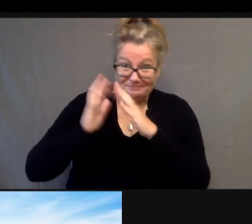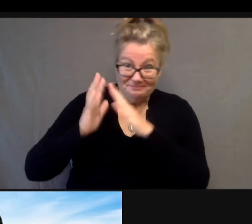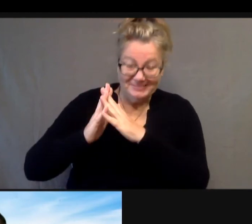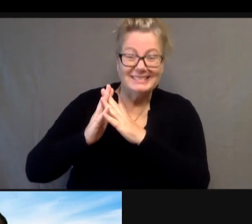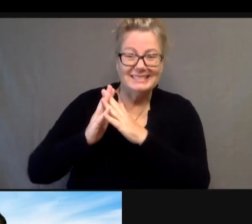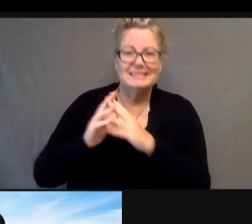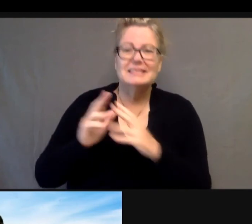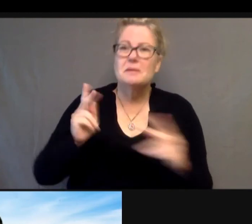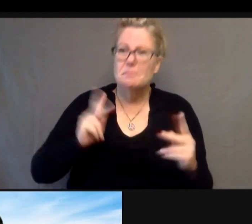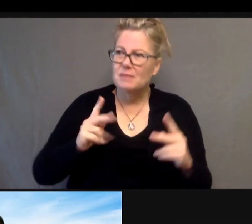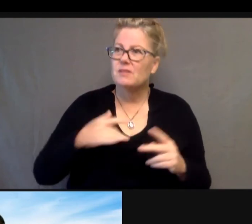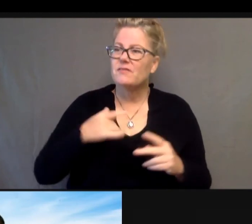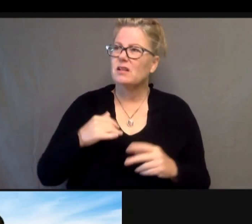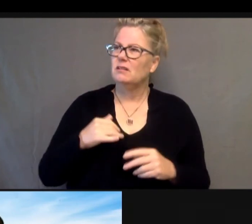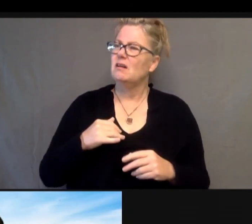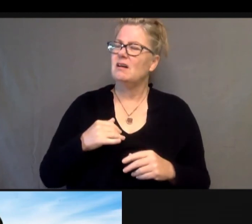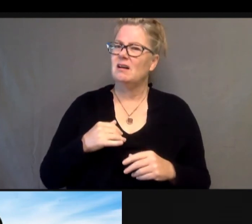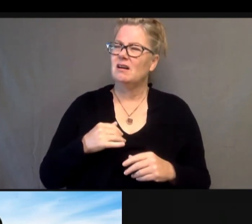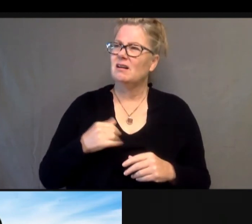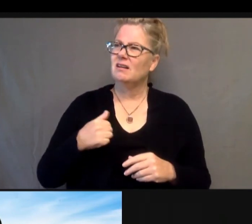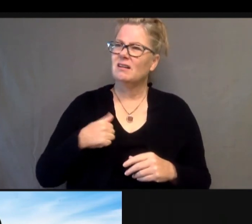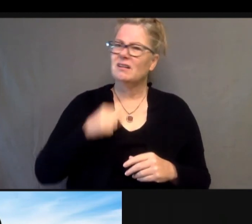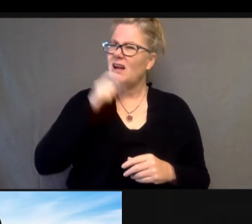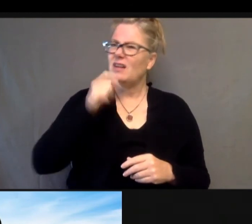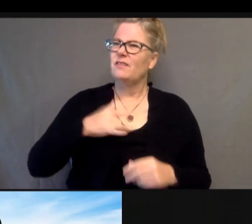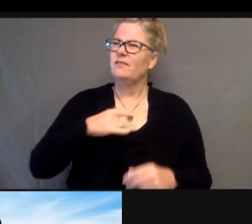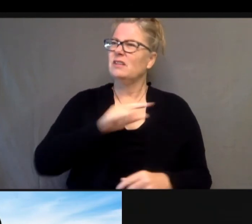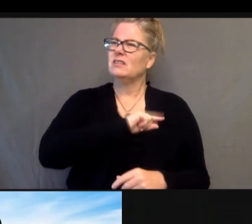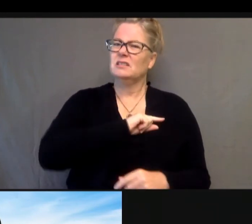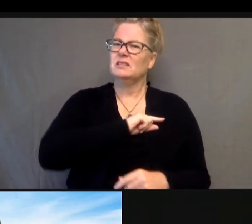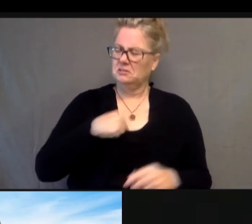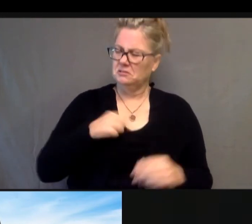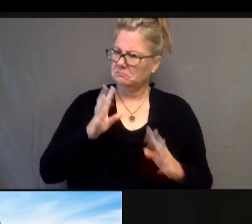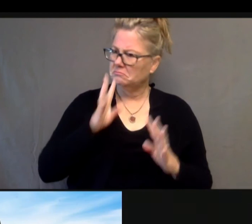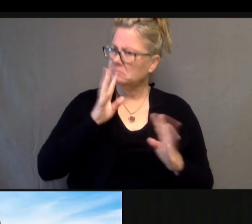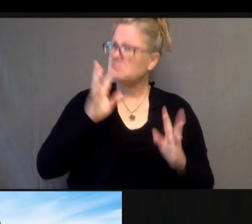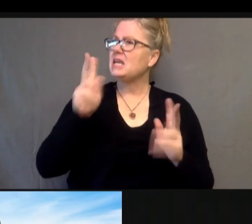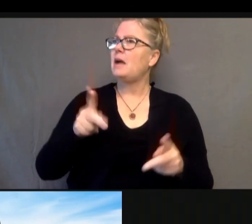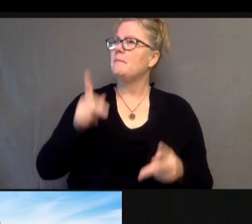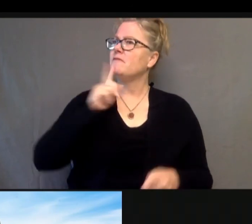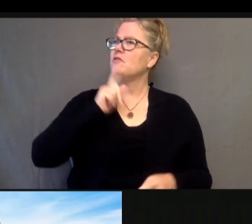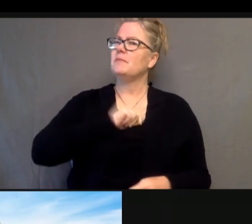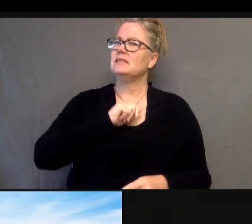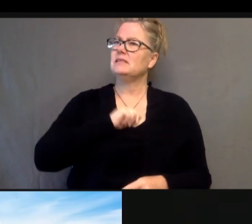empowered to not only speak up for themselves but speak up for others. There are a lot of